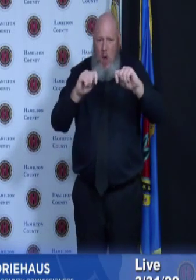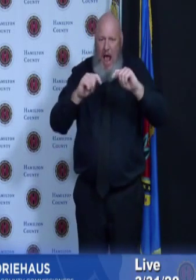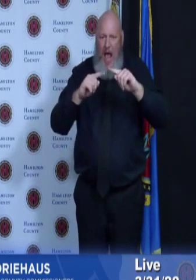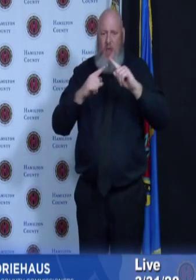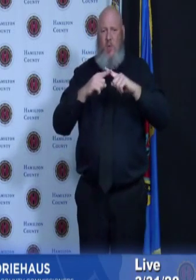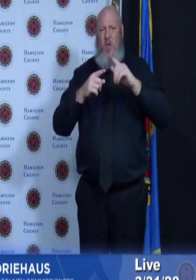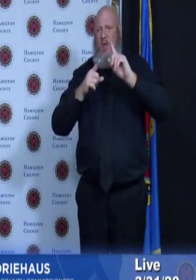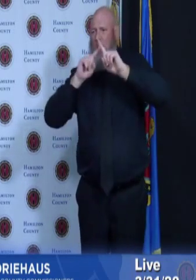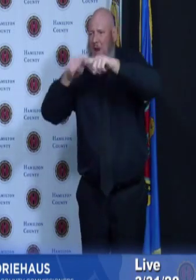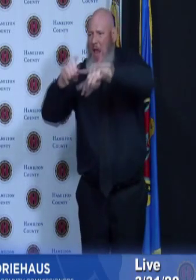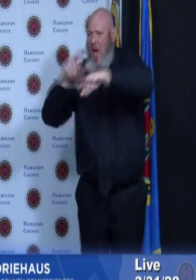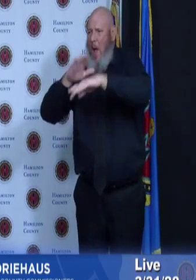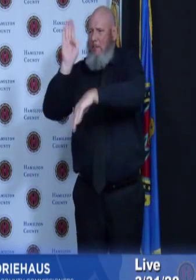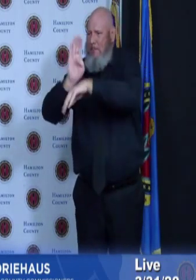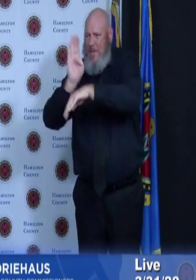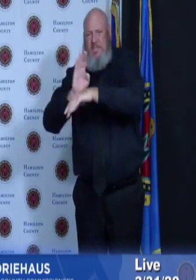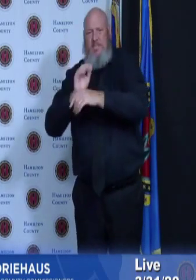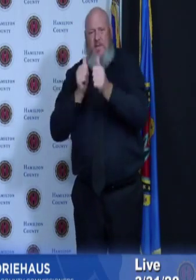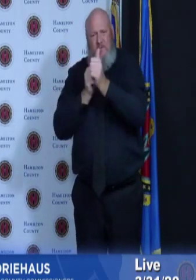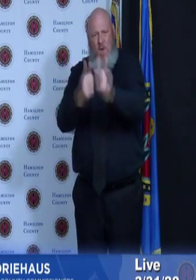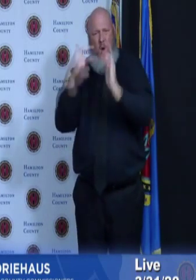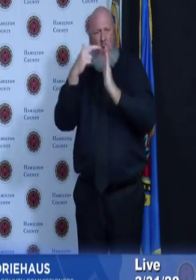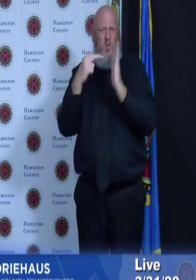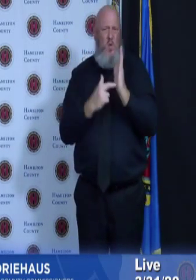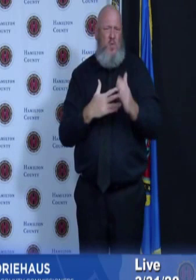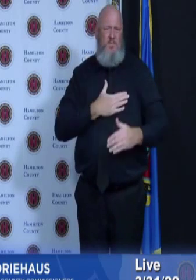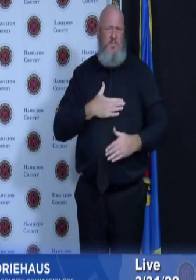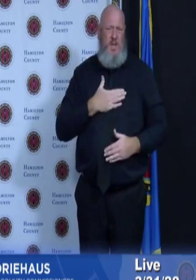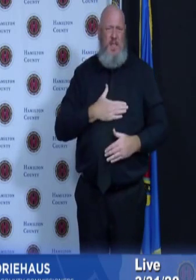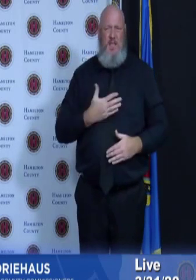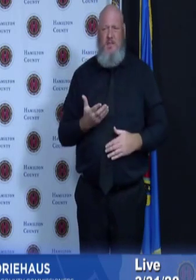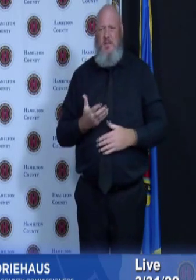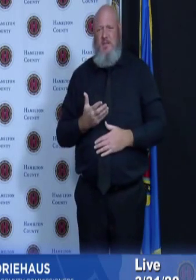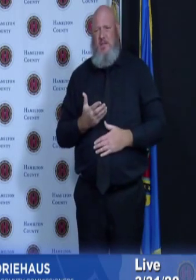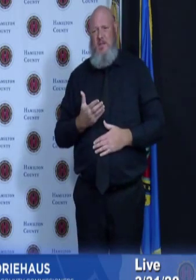home order that's not crystal clear all the time and so it's been left to the